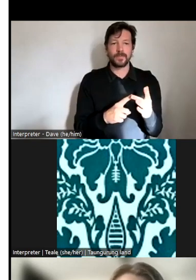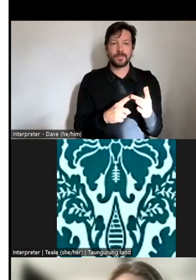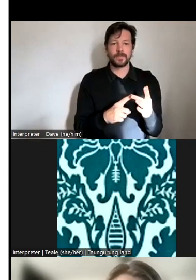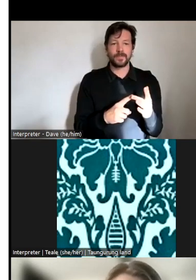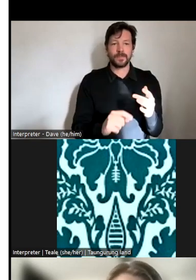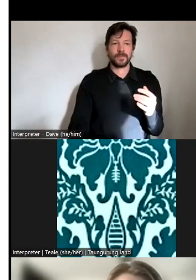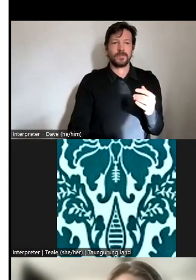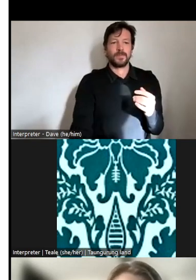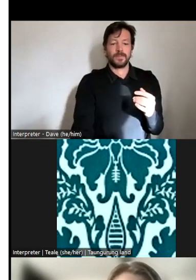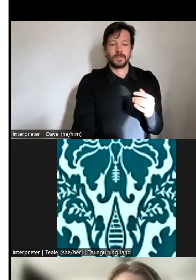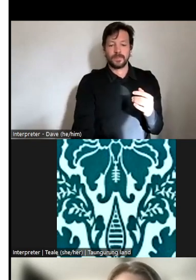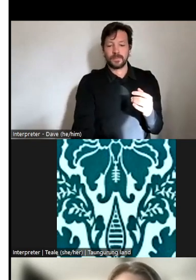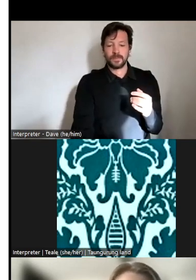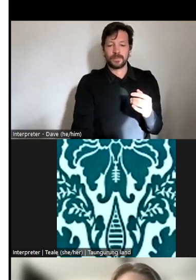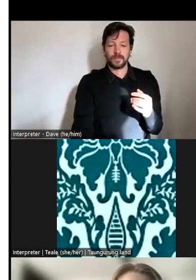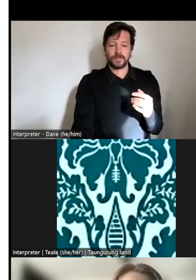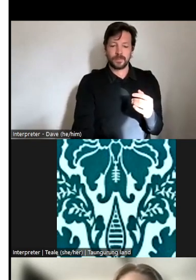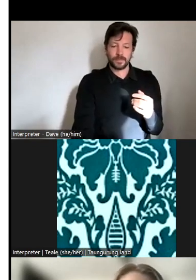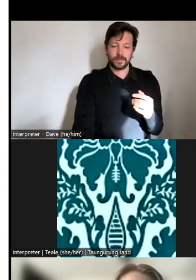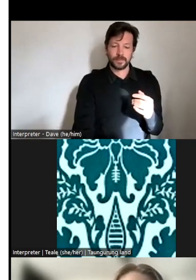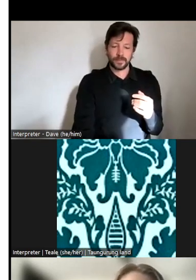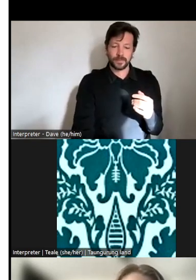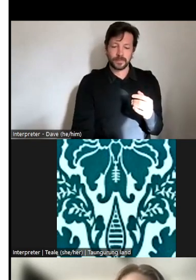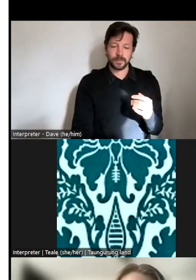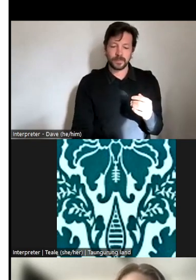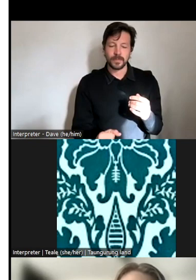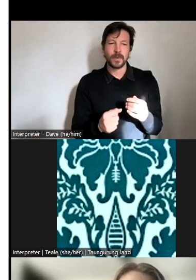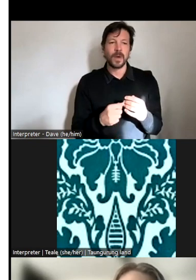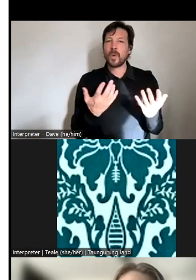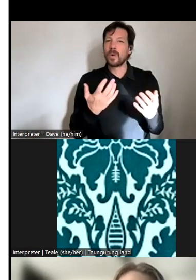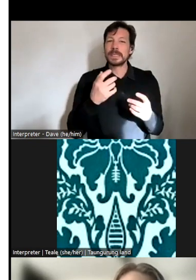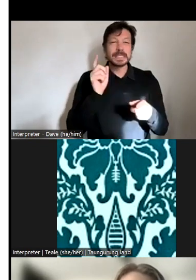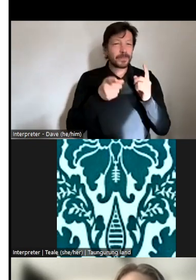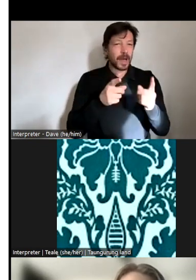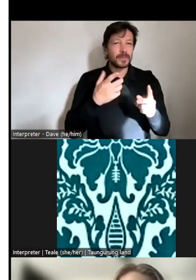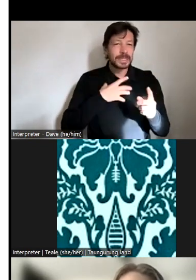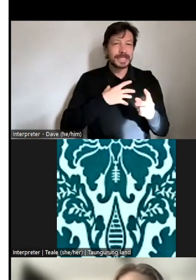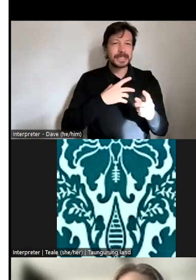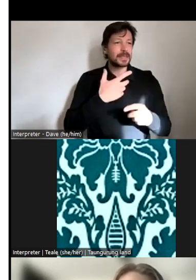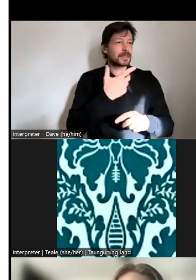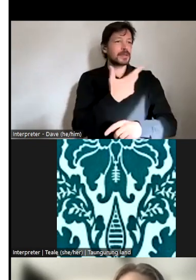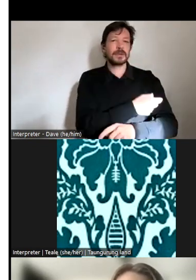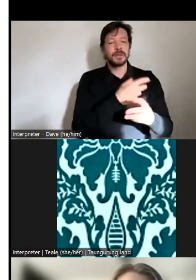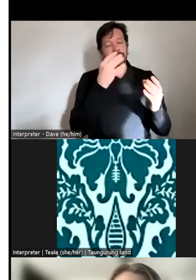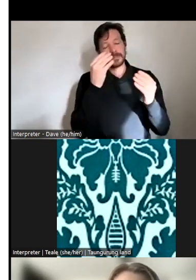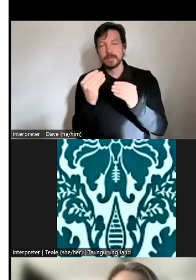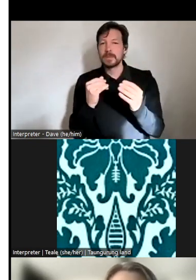Potentially, I'm wondering if they were thinking about you'd need a sedation likely until before age of five.